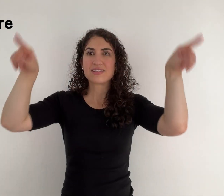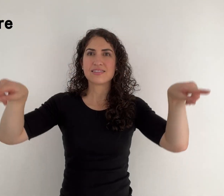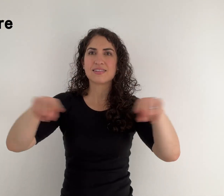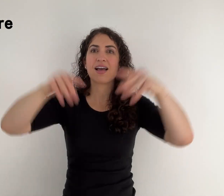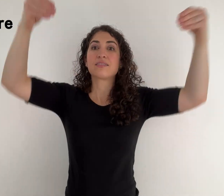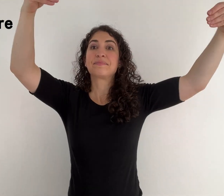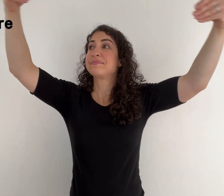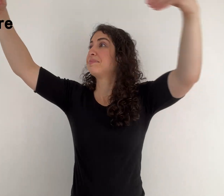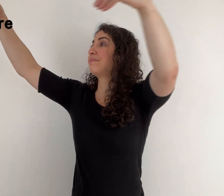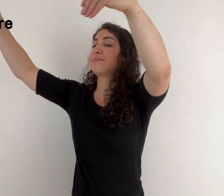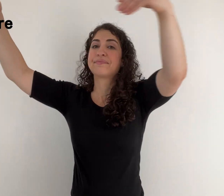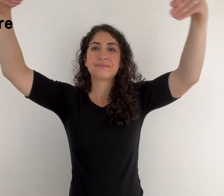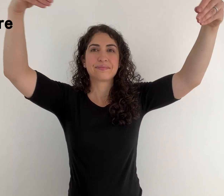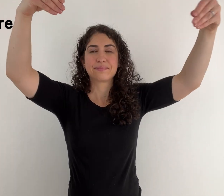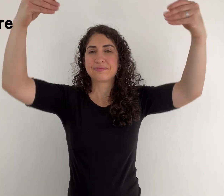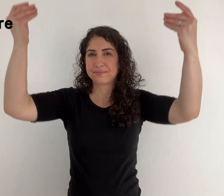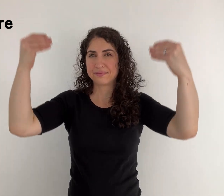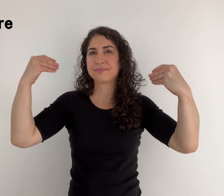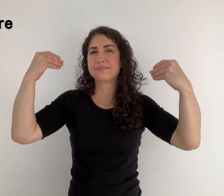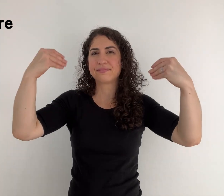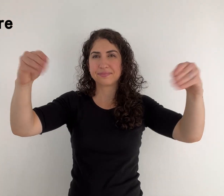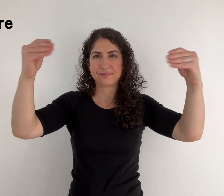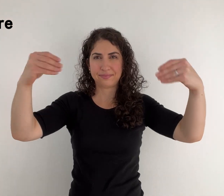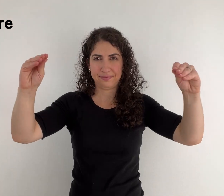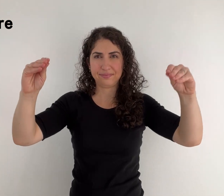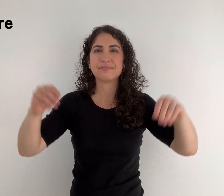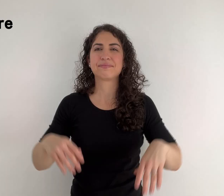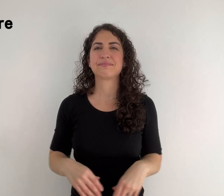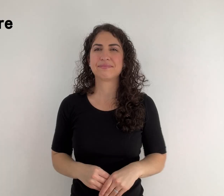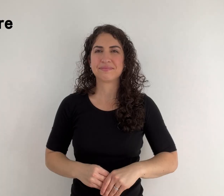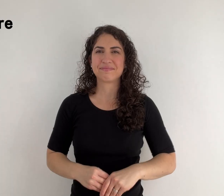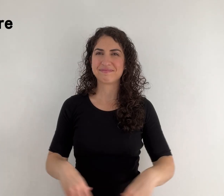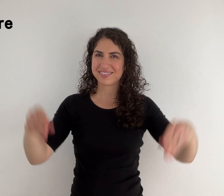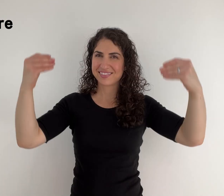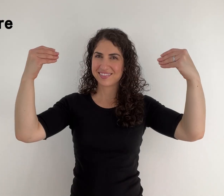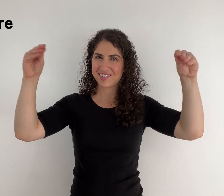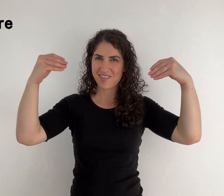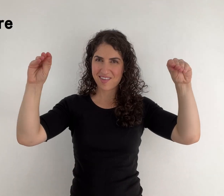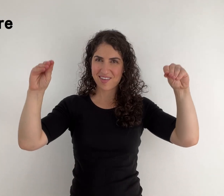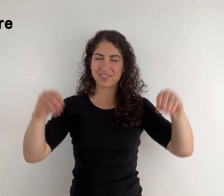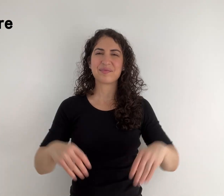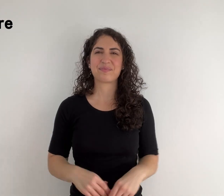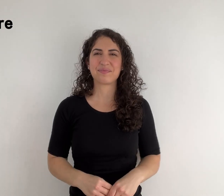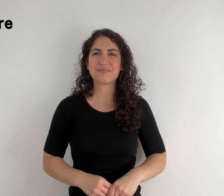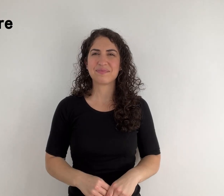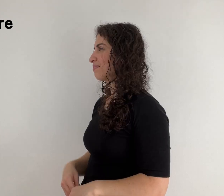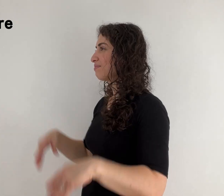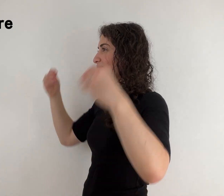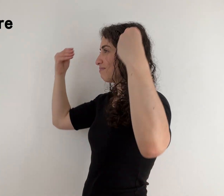Think of like a sign someone's holding up, STORE. STORE